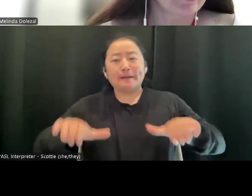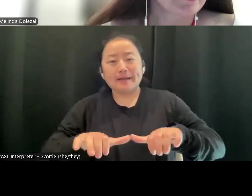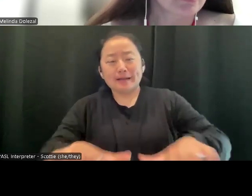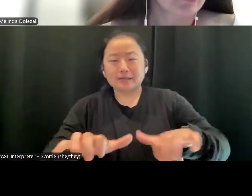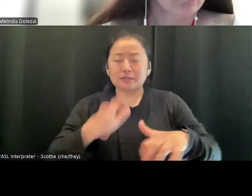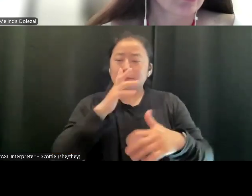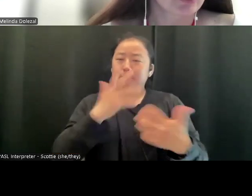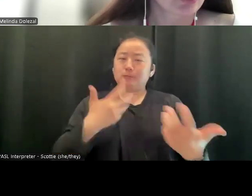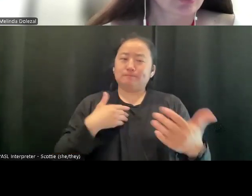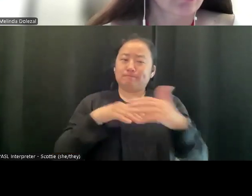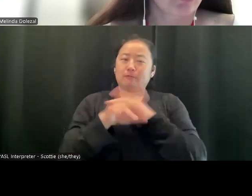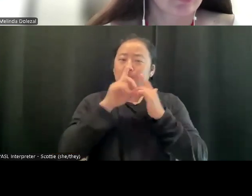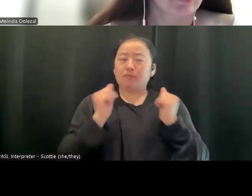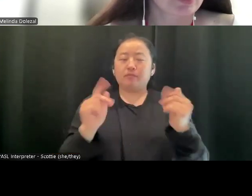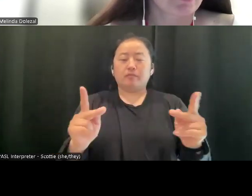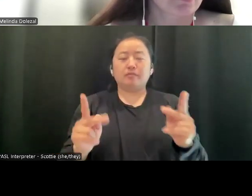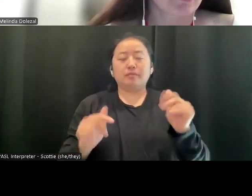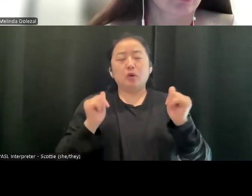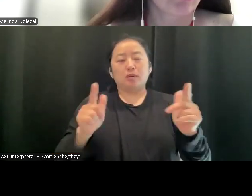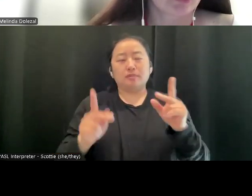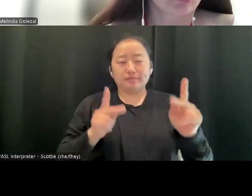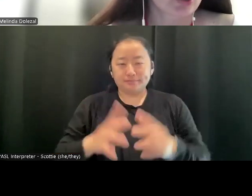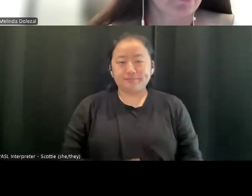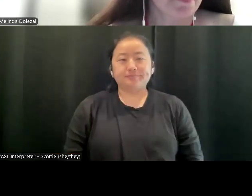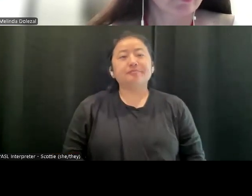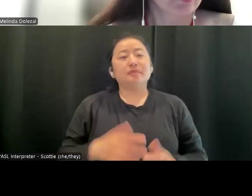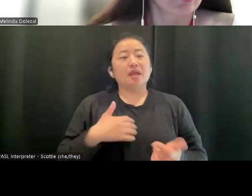This is some of the information Bora gathered specifically for Utah.